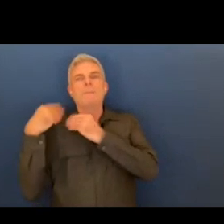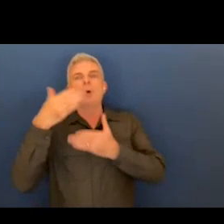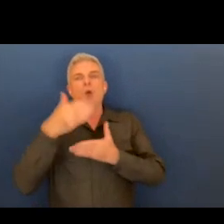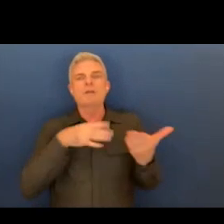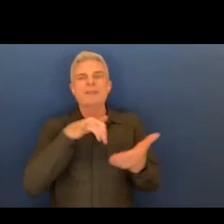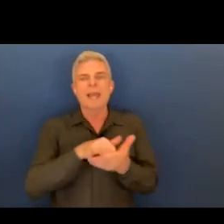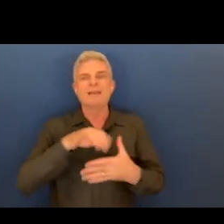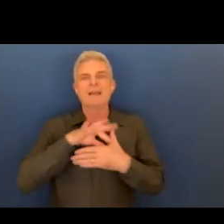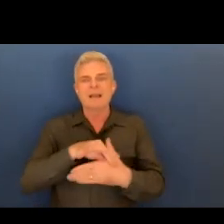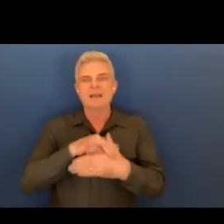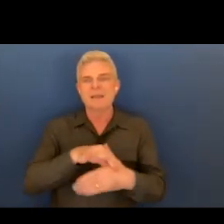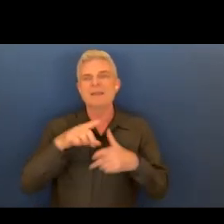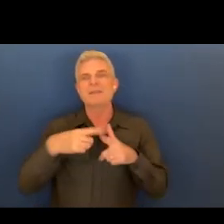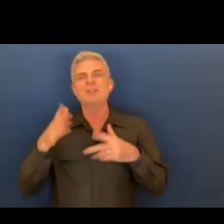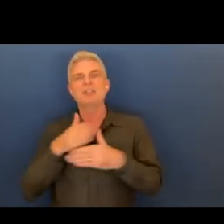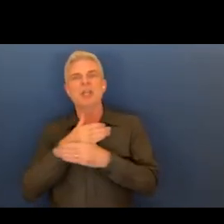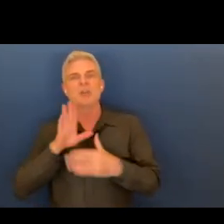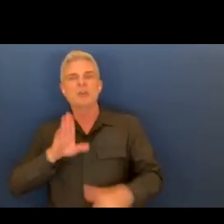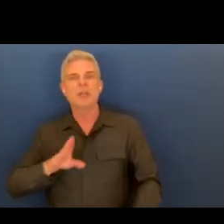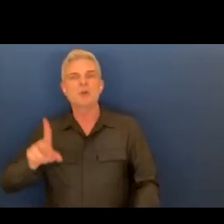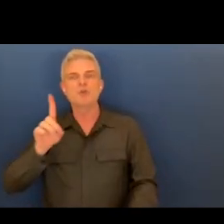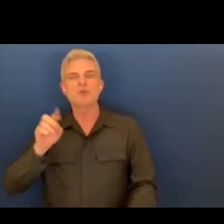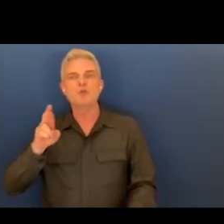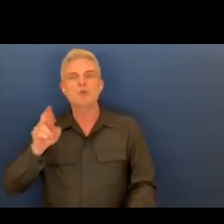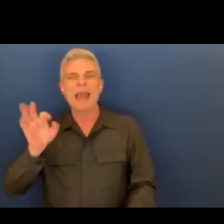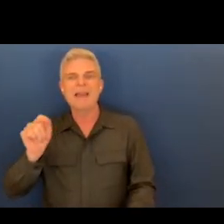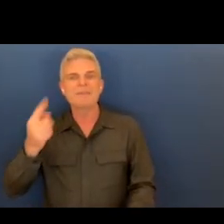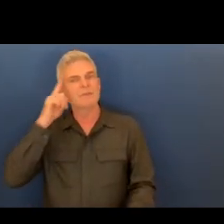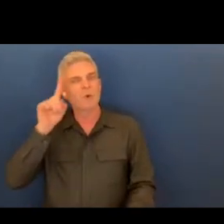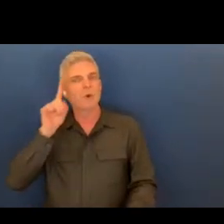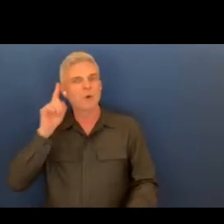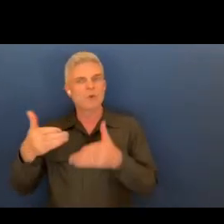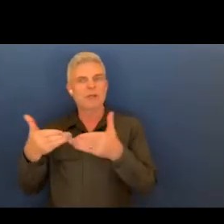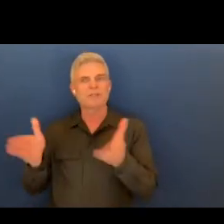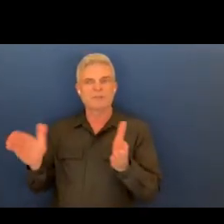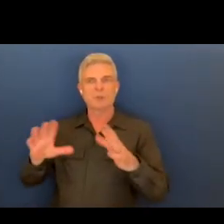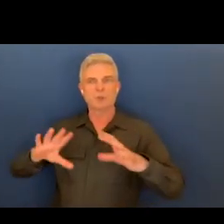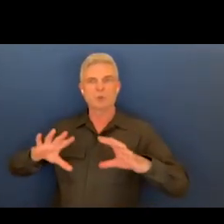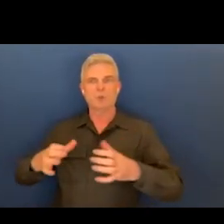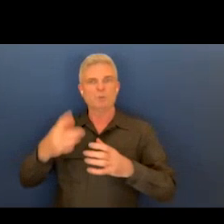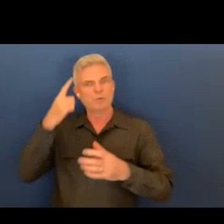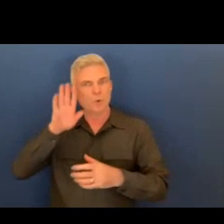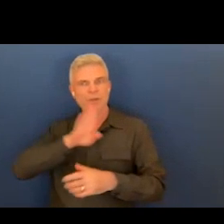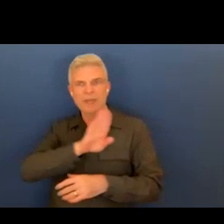then shared their draft with the rest of the group for input and feedback. Once we